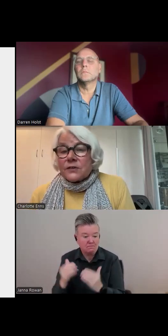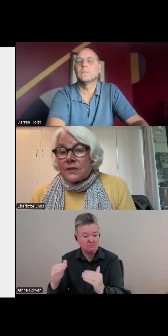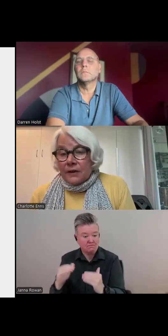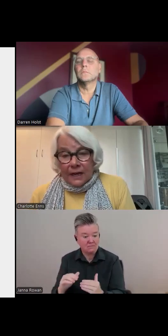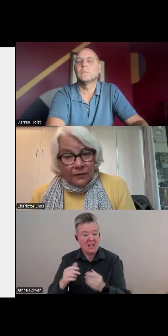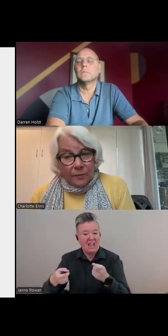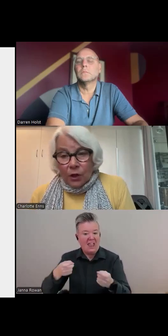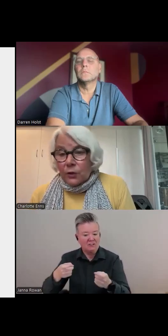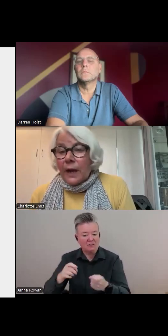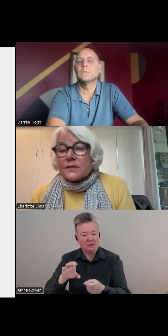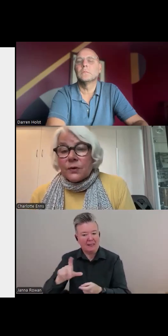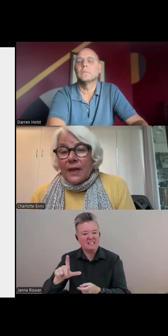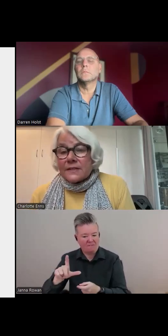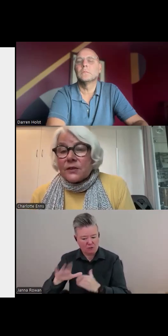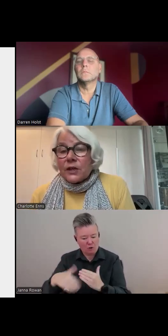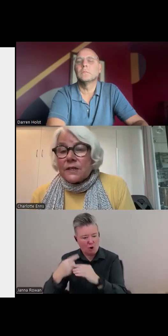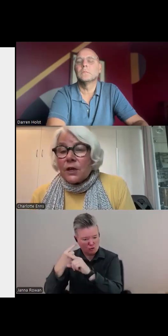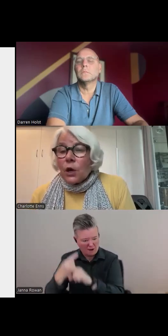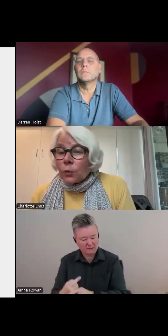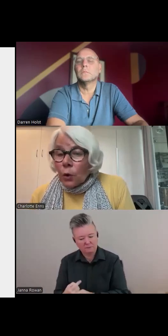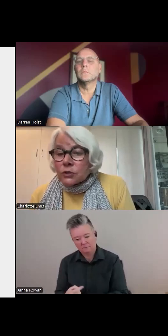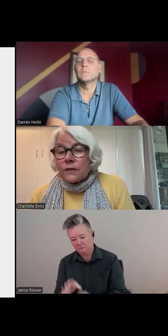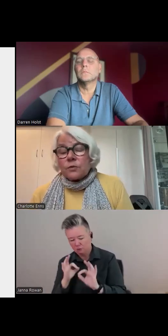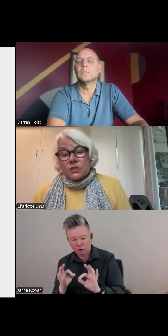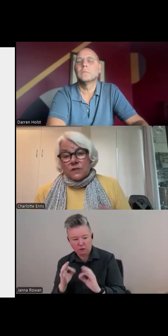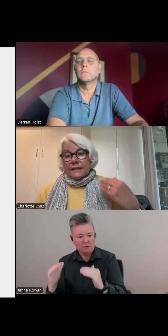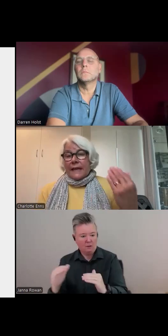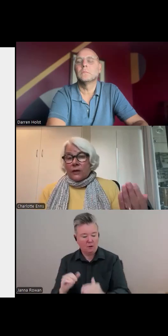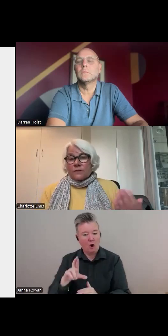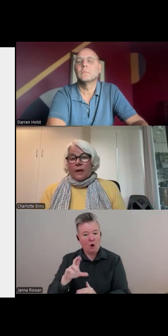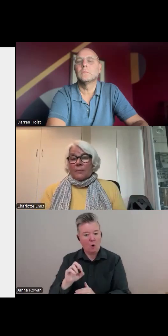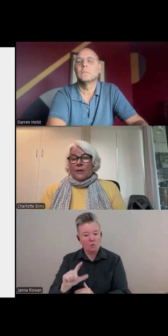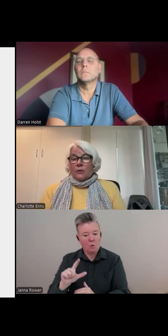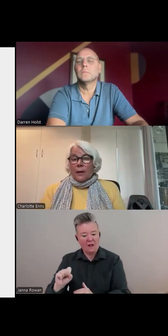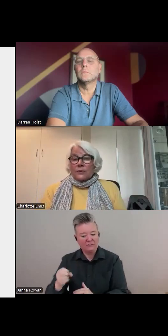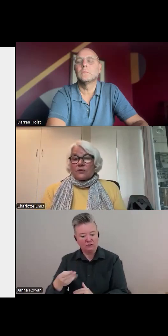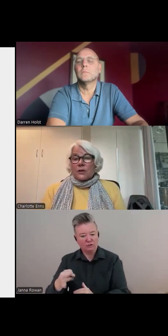The handling classifiers, they're getting them all correct, so that's good. Role shift, which is a later